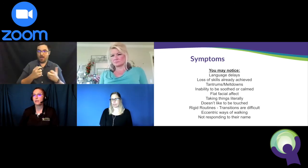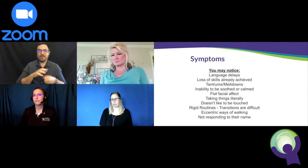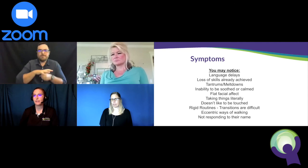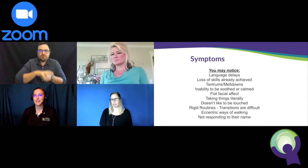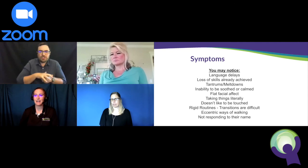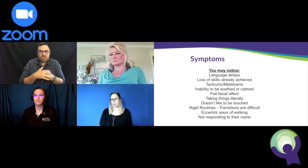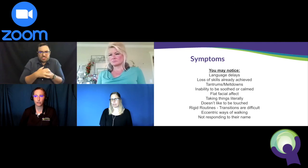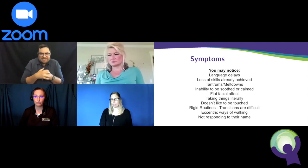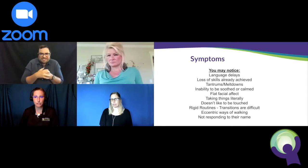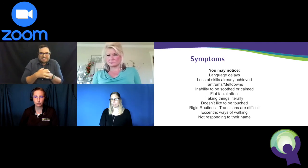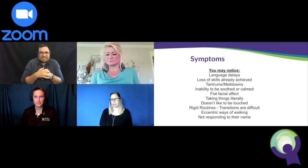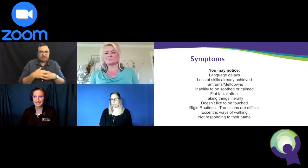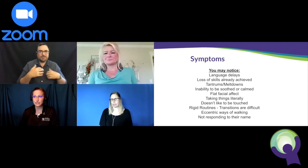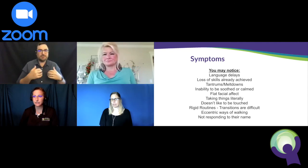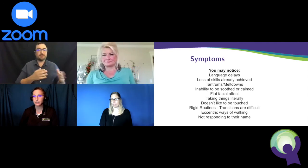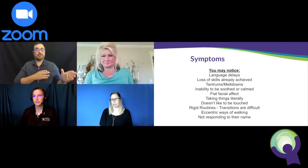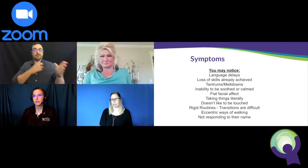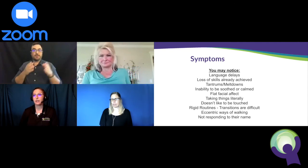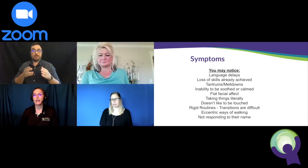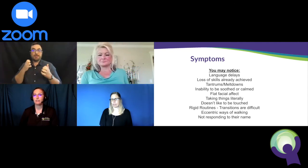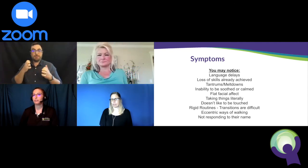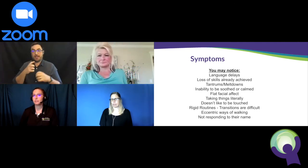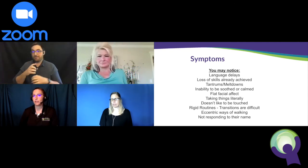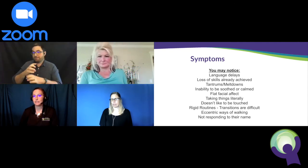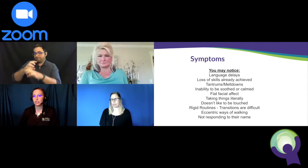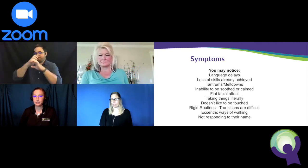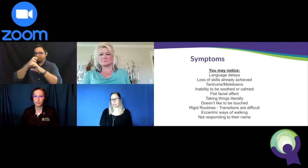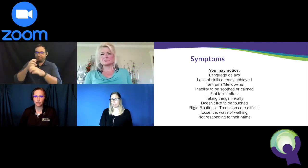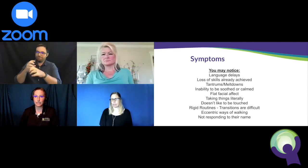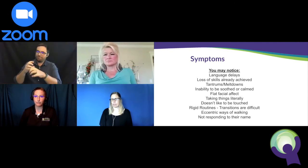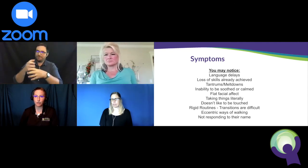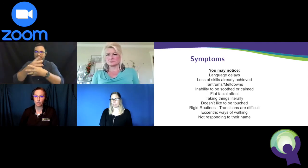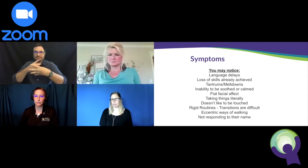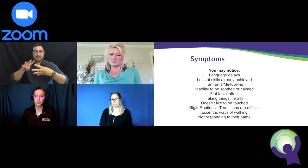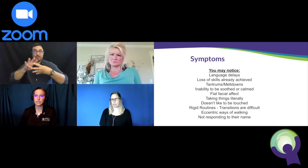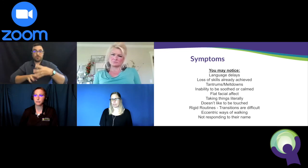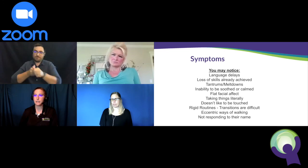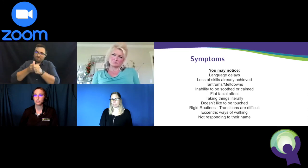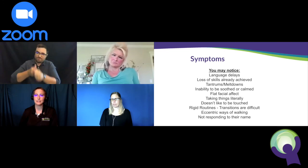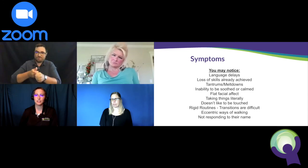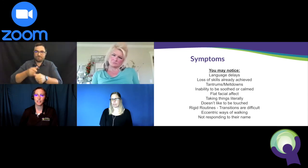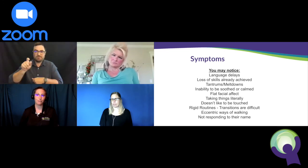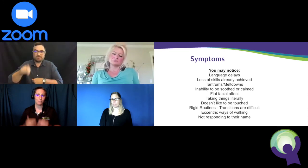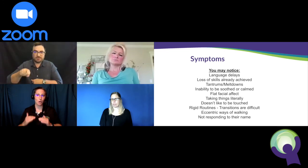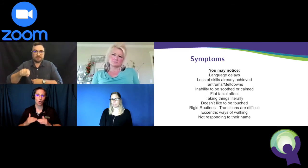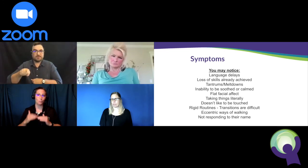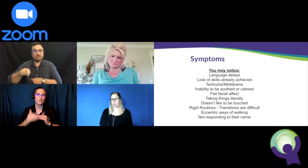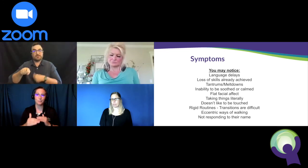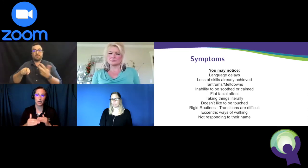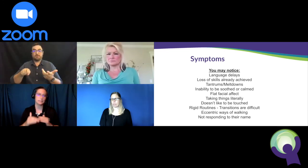They may have very rigid routines and transitions may be very difficult. So this could be transitioning from home to the bus,